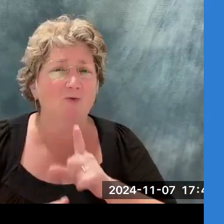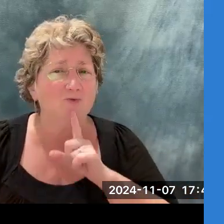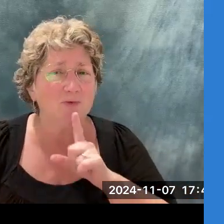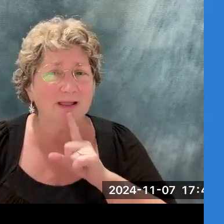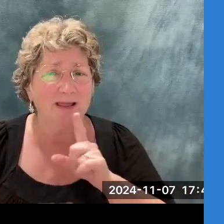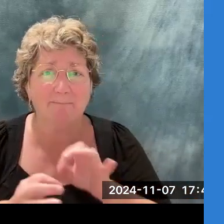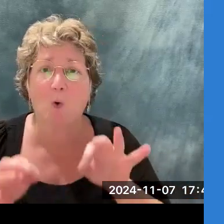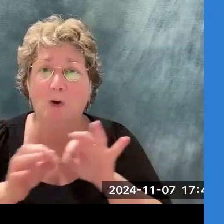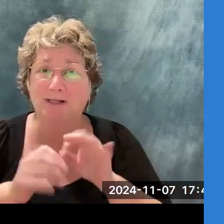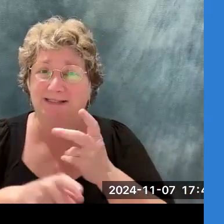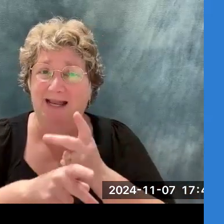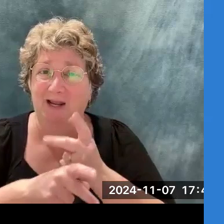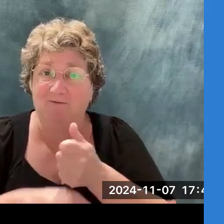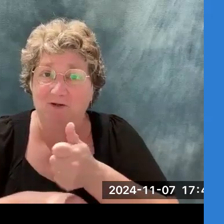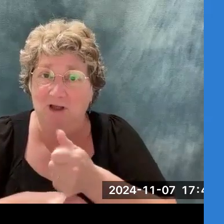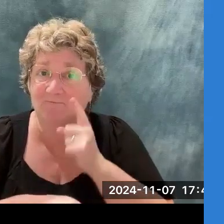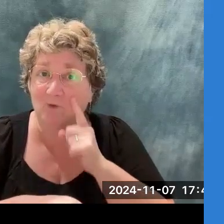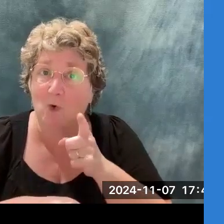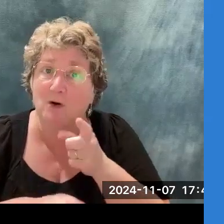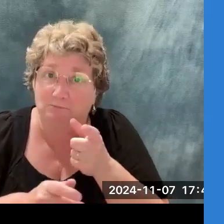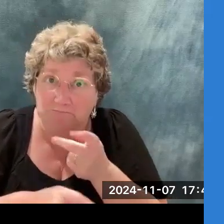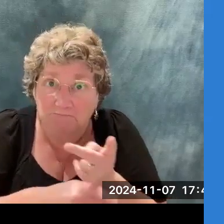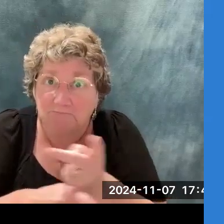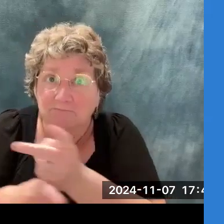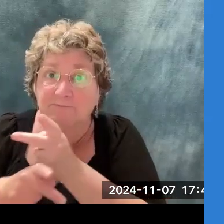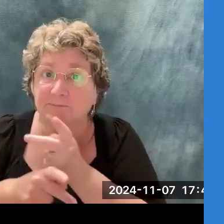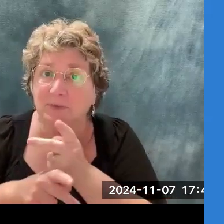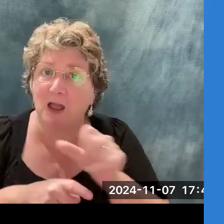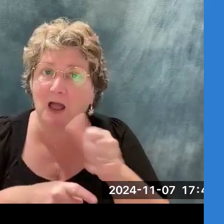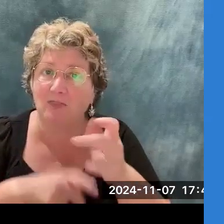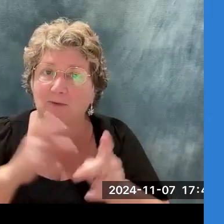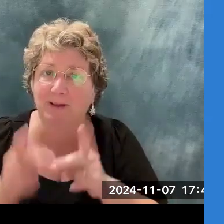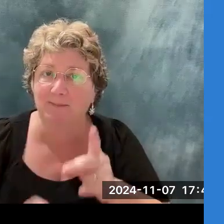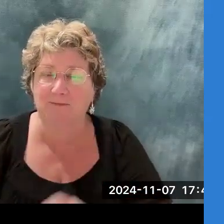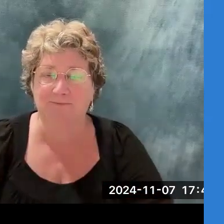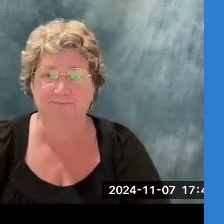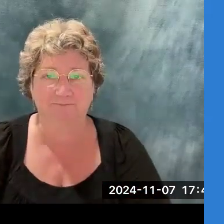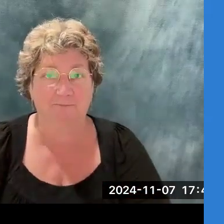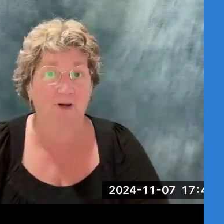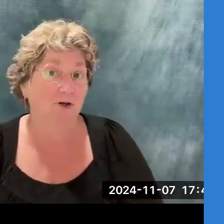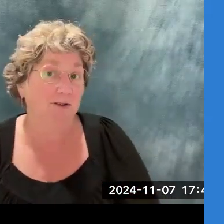And so while we're talking about how do we help our youth, the best way that we can do